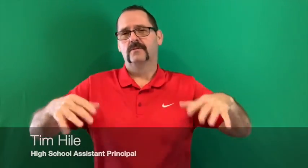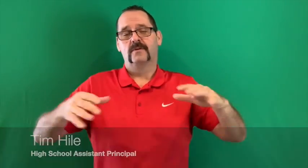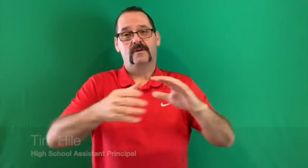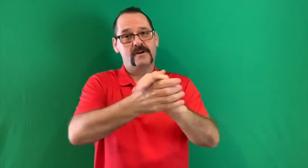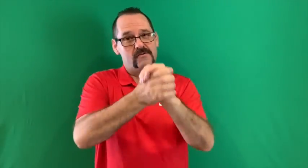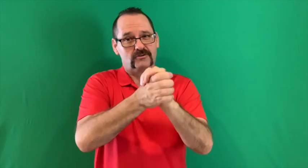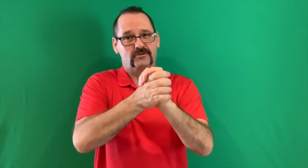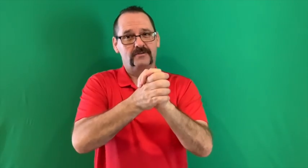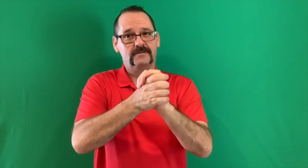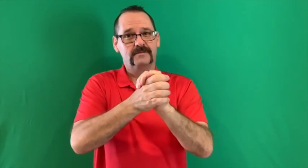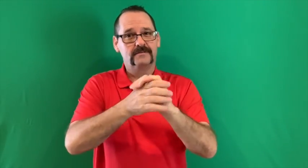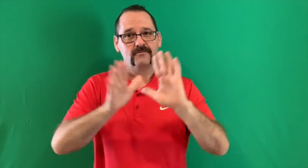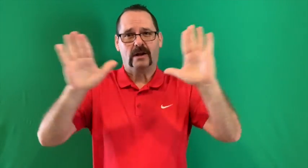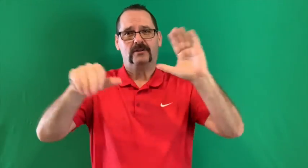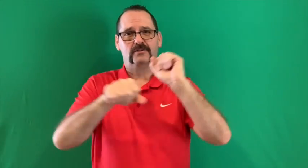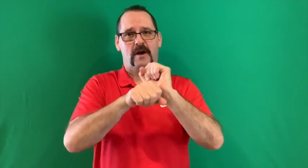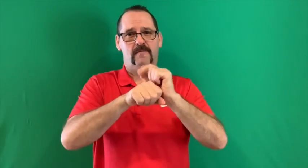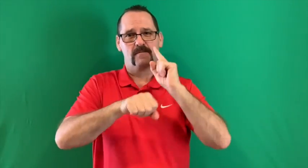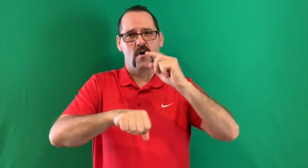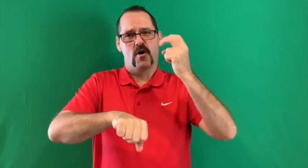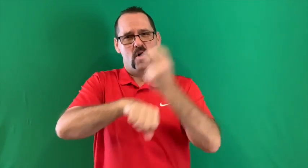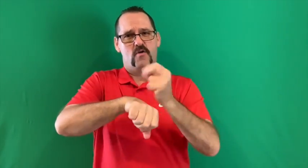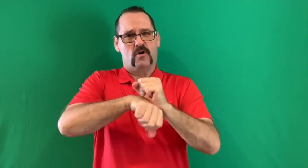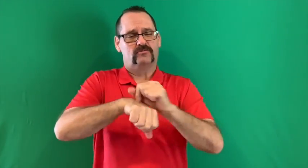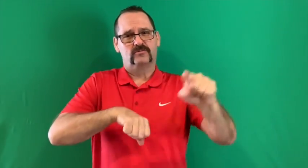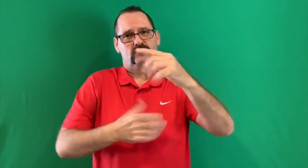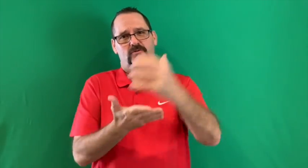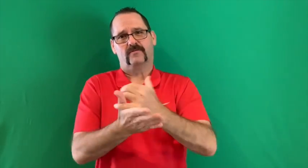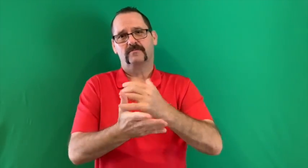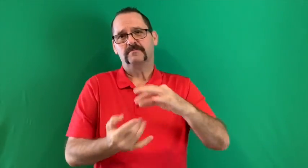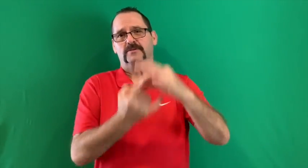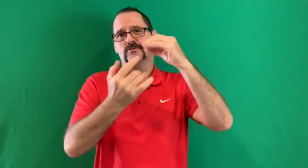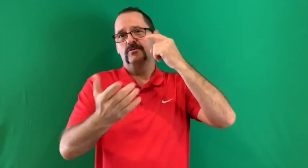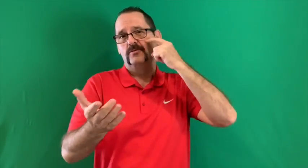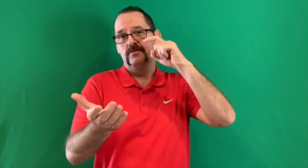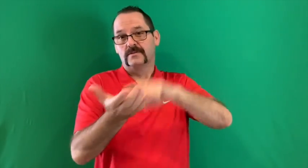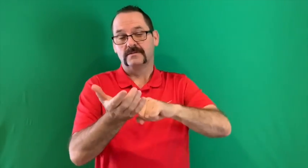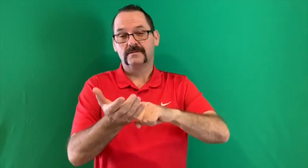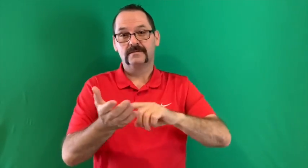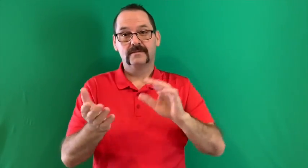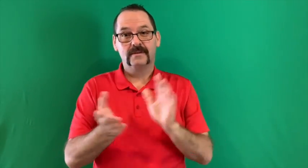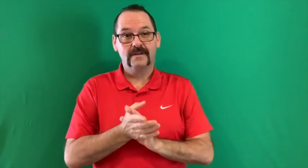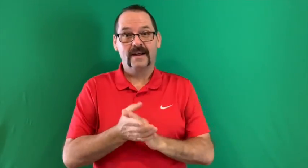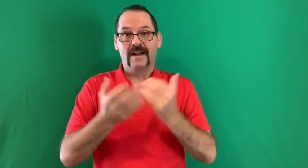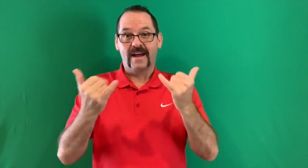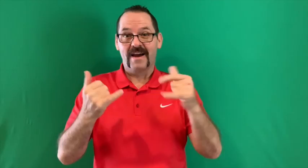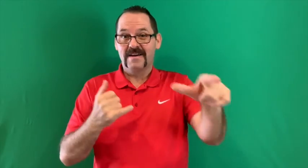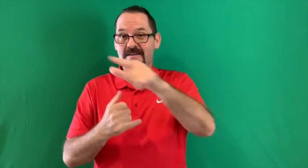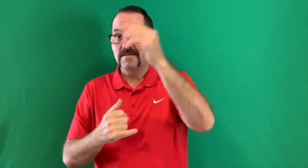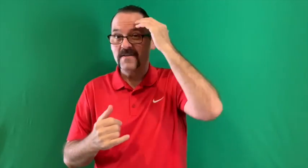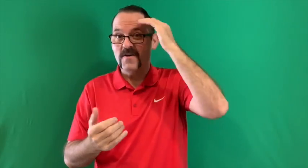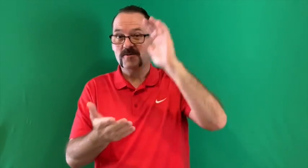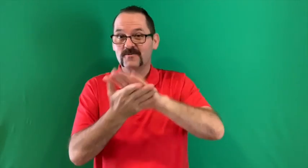awards. Congratulations for your hard work. Well done, you deserve this recognition. I know that our school years